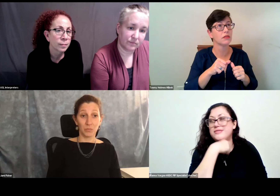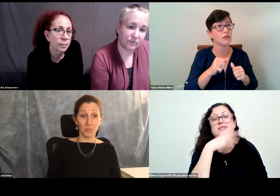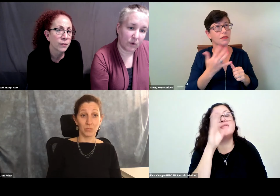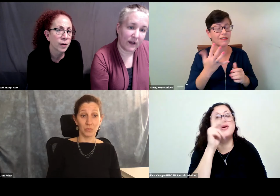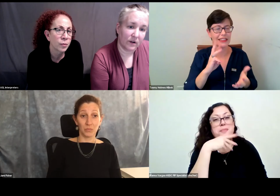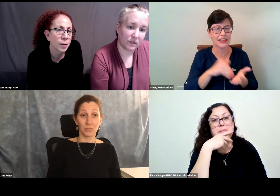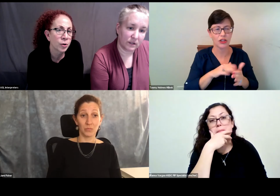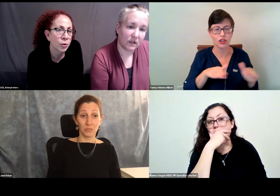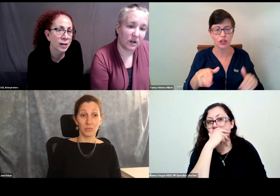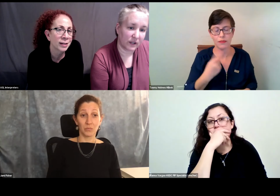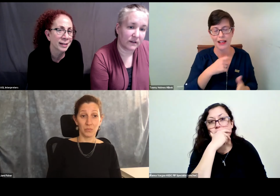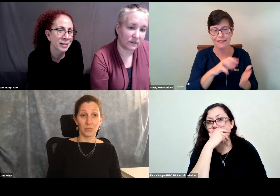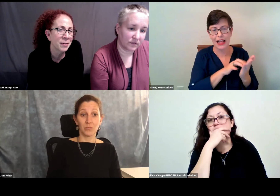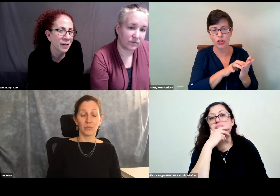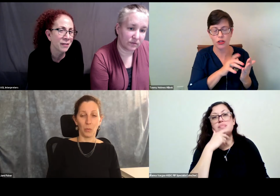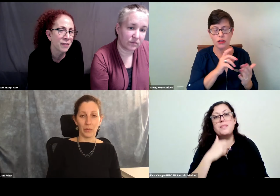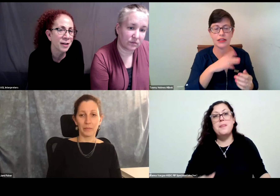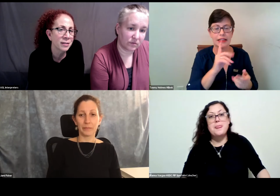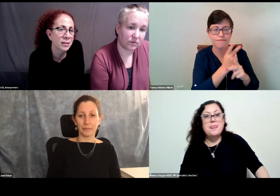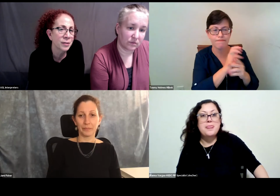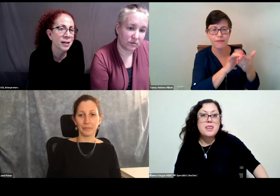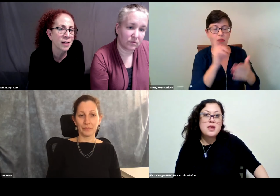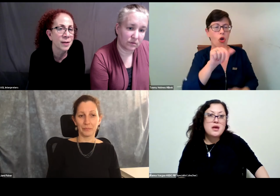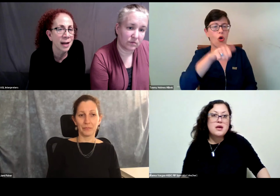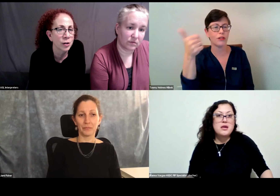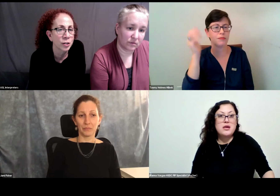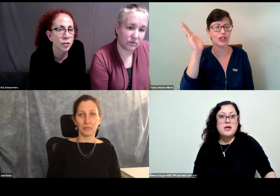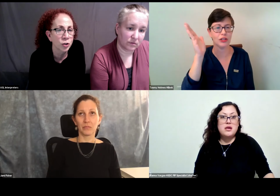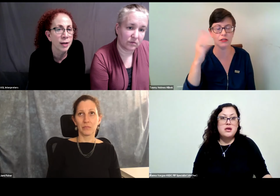wow I remember correctly it's about five 5000 something like that, if my calculation is correct.